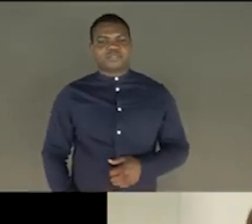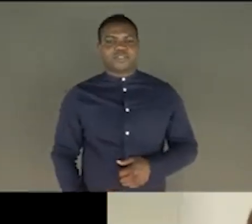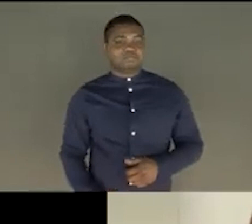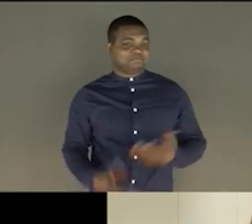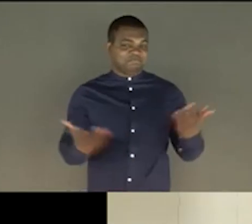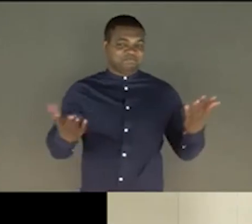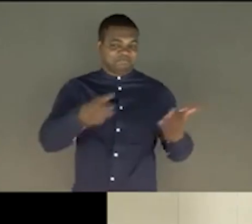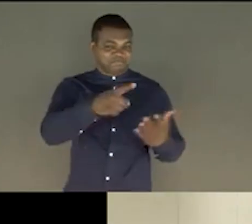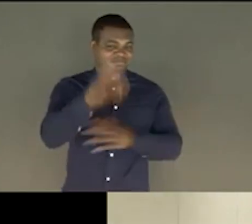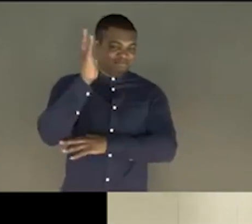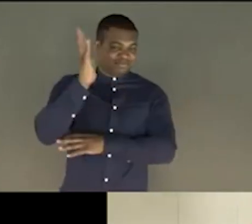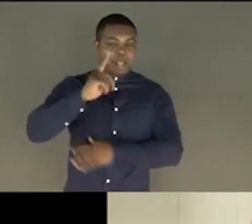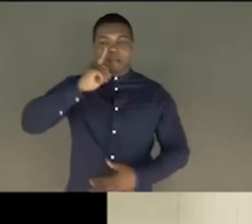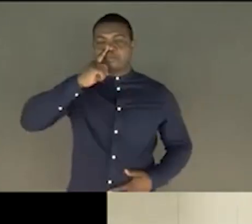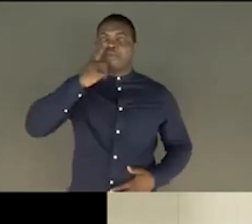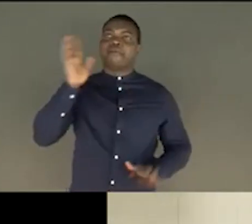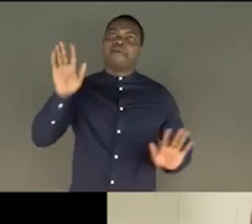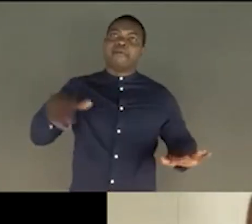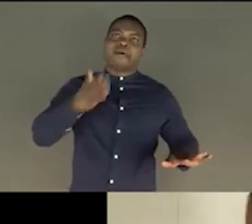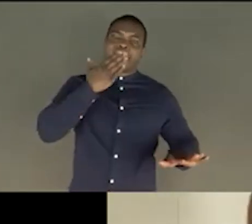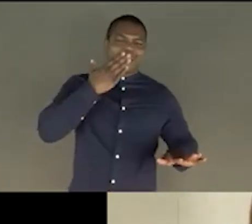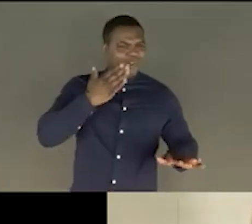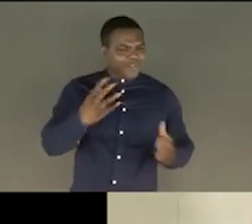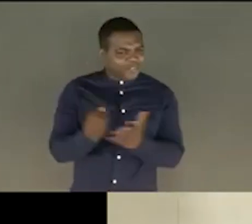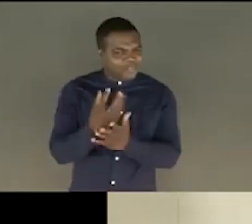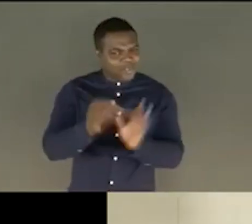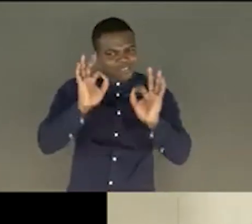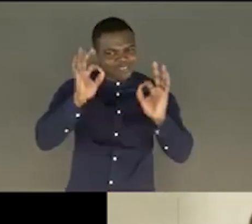Like, you speak for one and a half hours and we say hello, and I don't know,